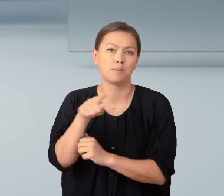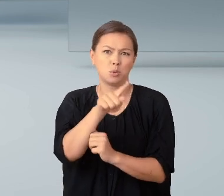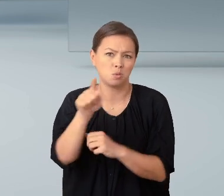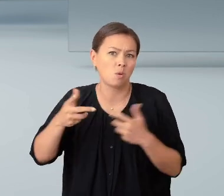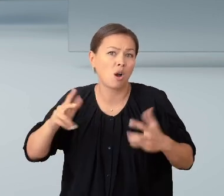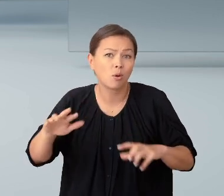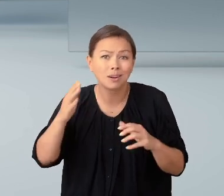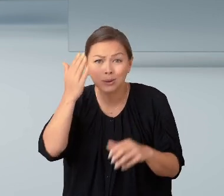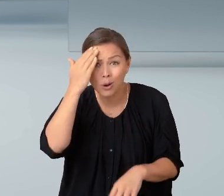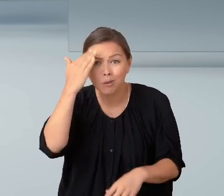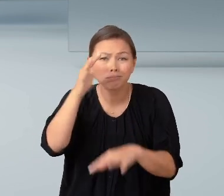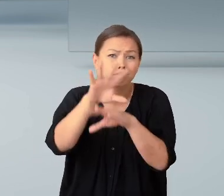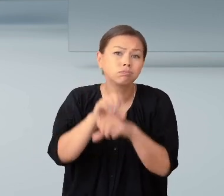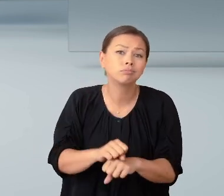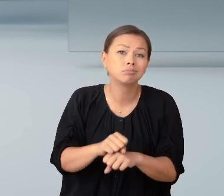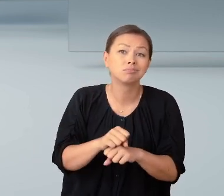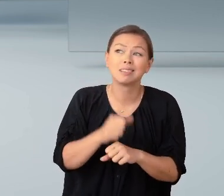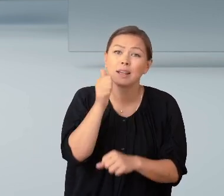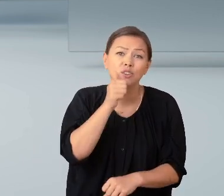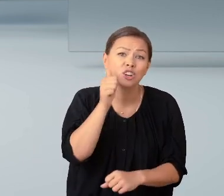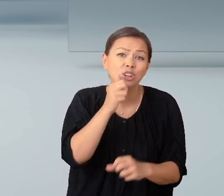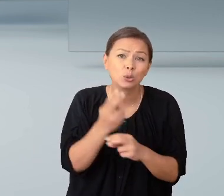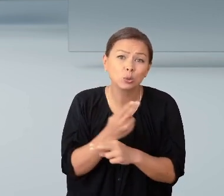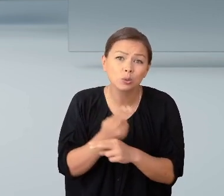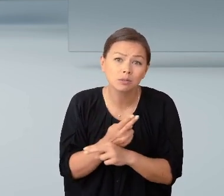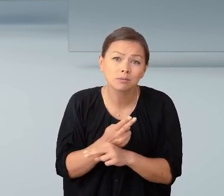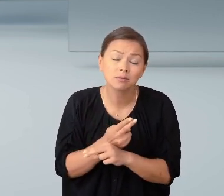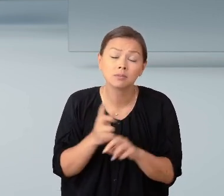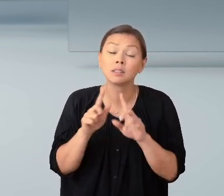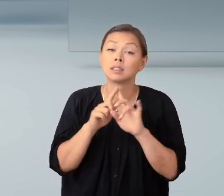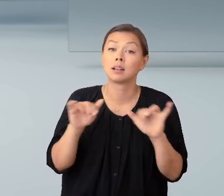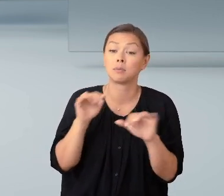every day. There also has been a shift in work culture. Where